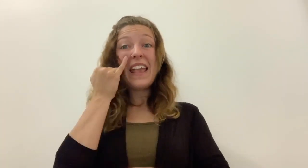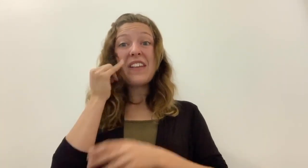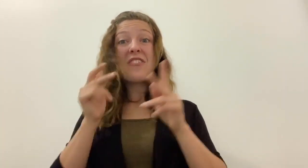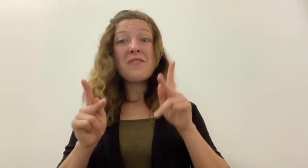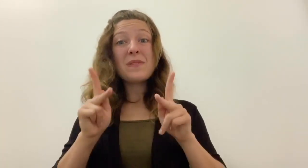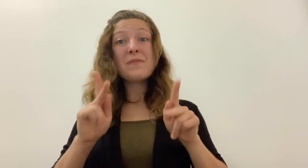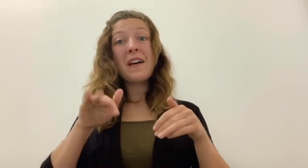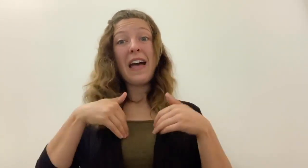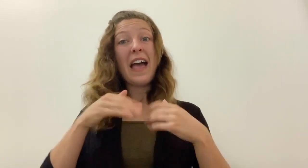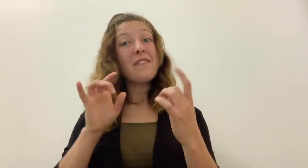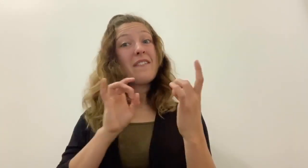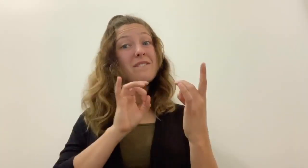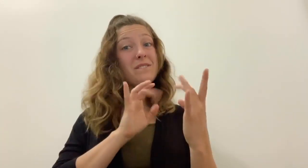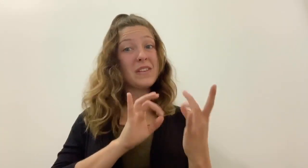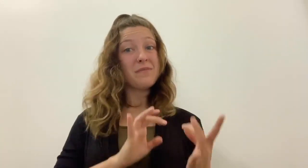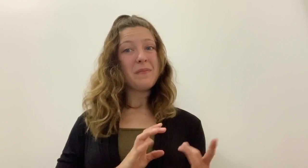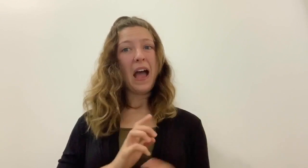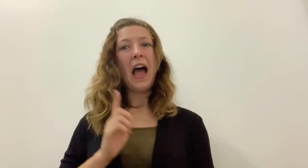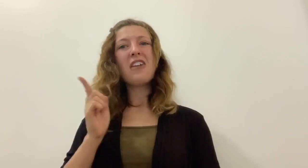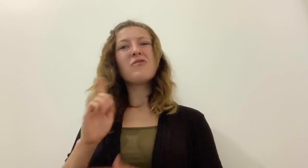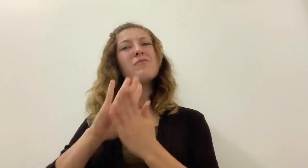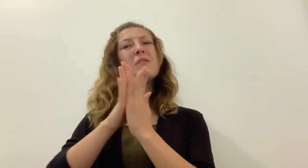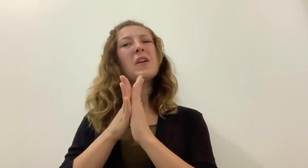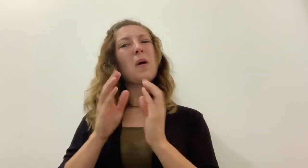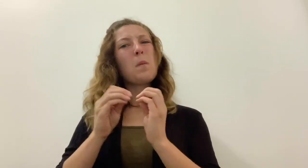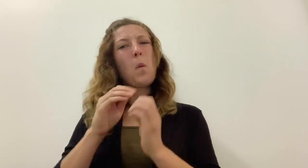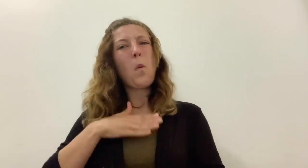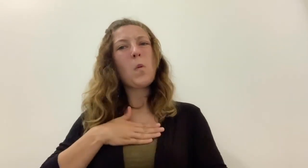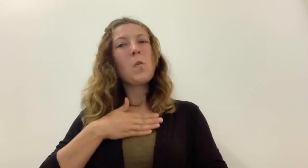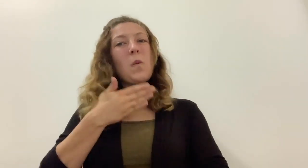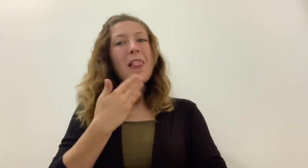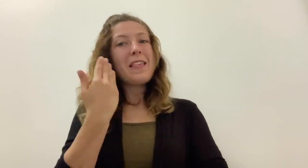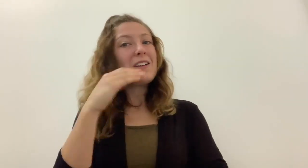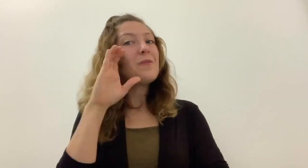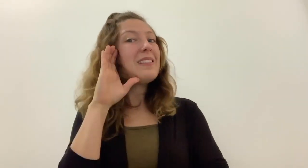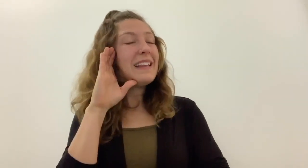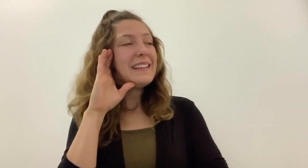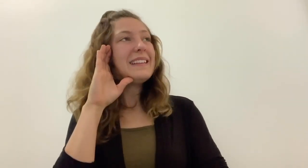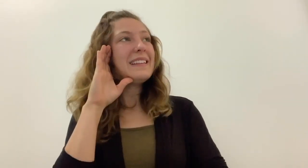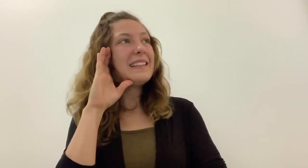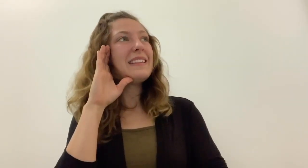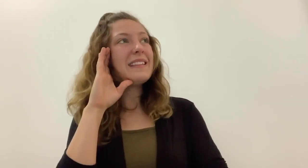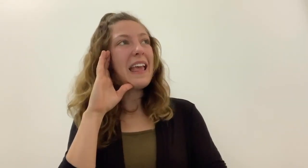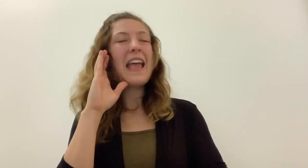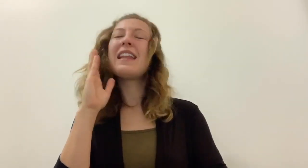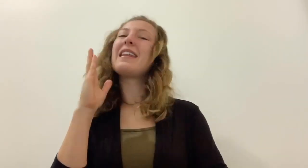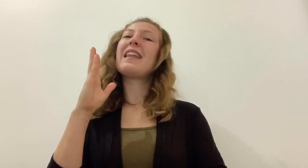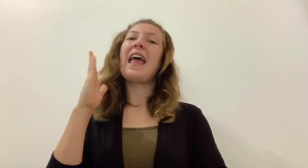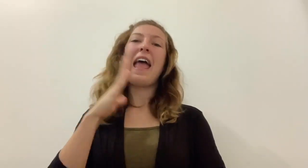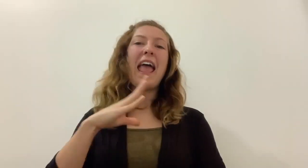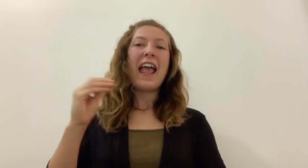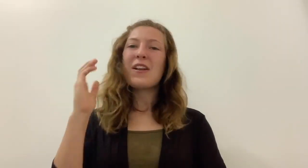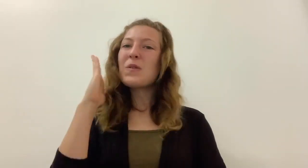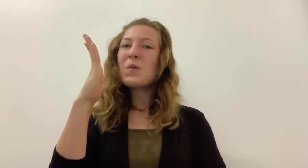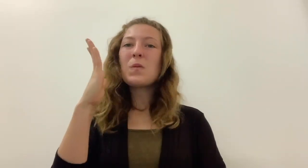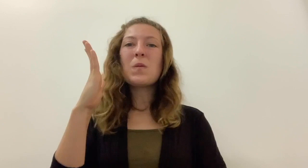If people have feedback Larissa's becoming more willing to listen and accept that feedback.